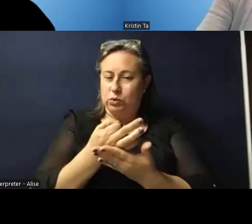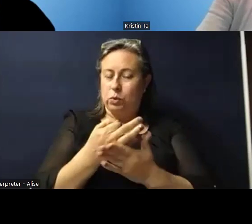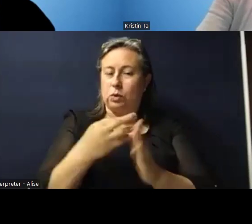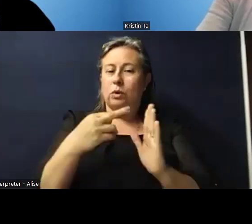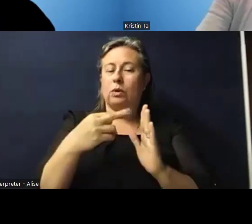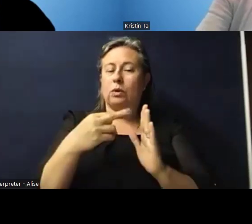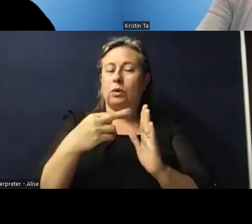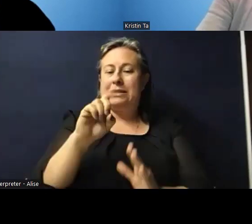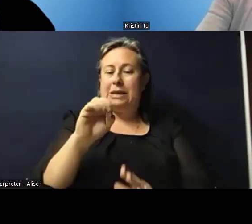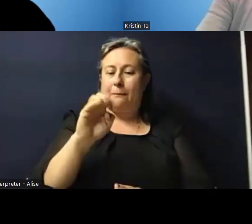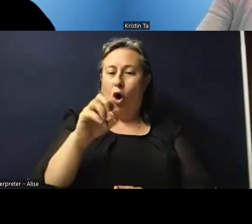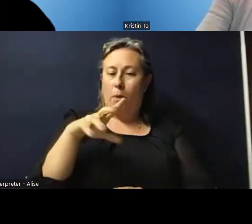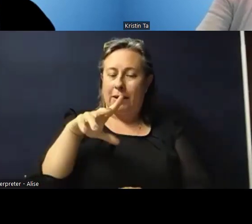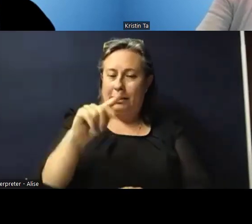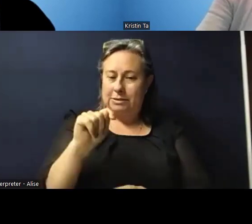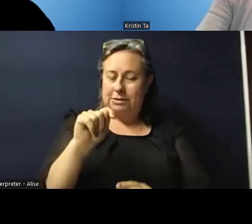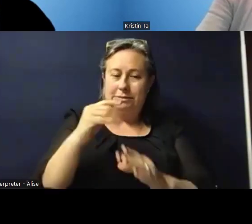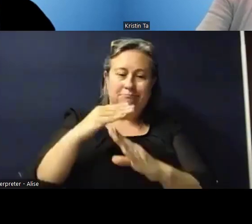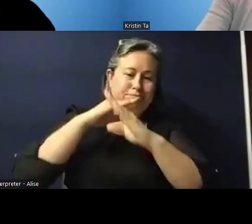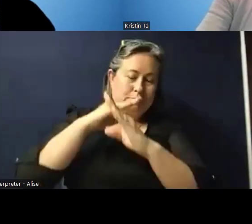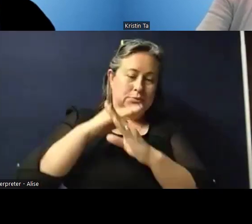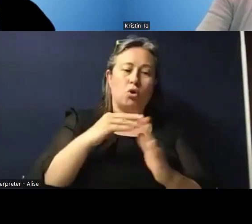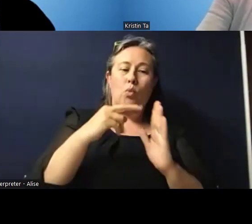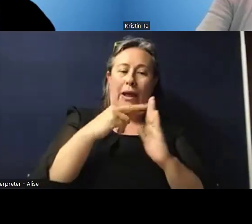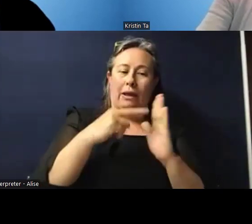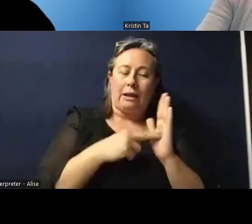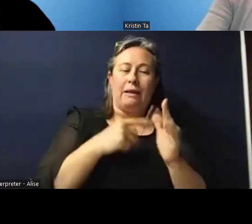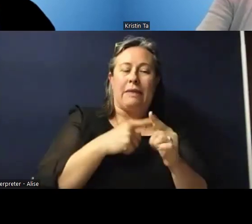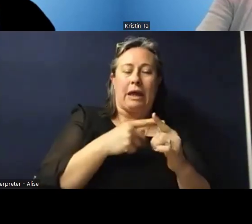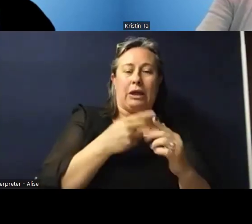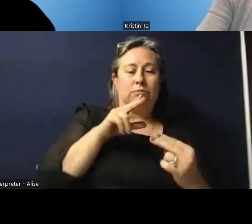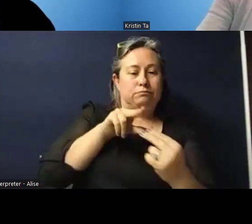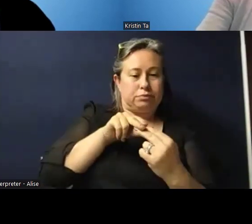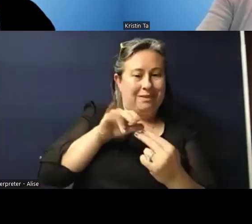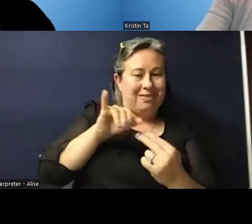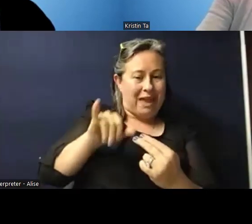and we use those to make our determination as to whether or not it is a scenario